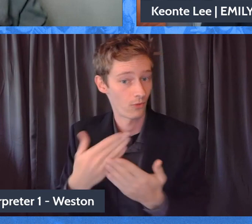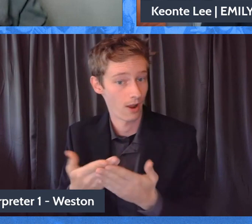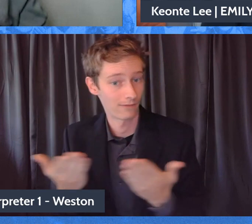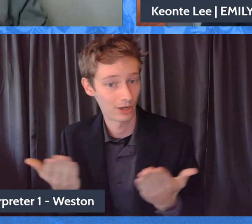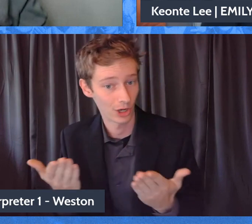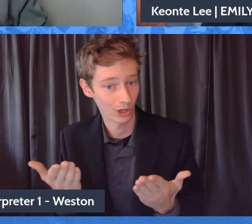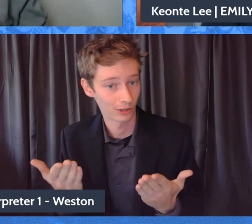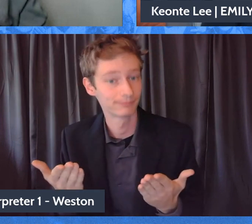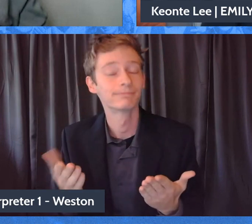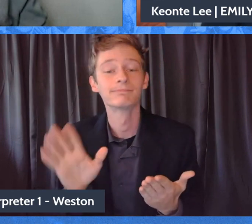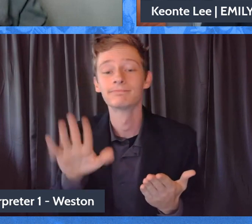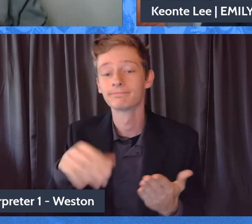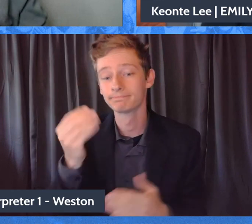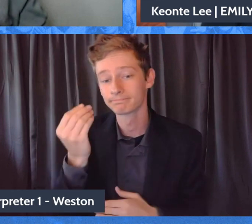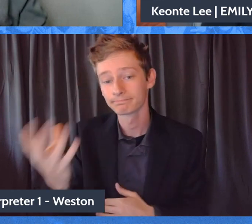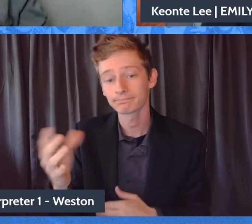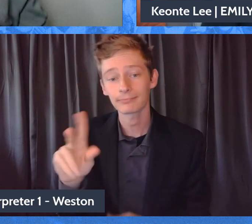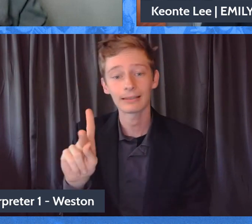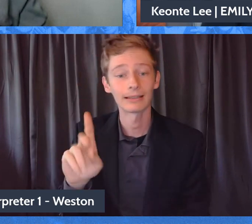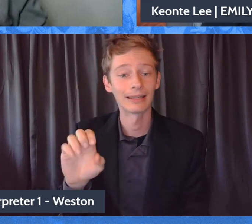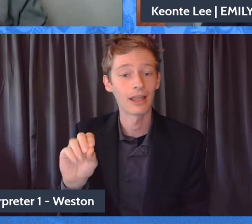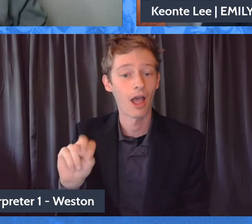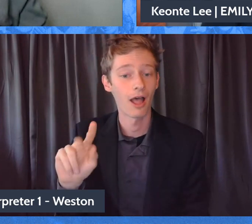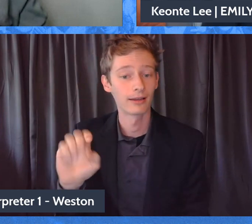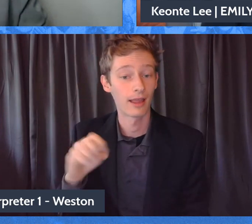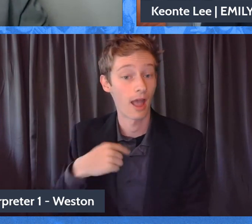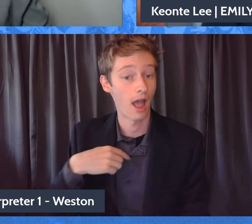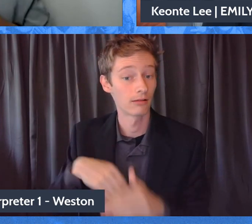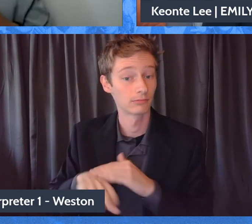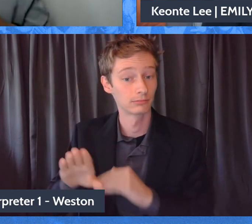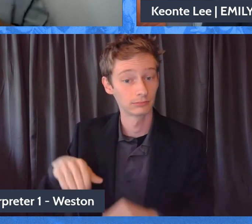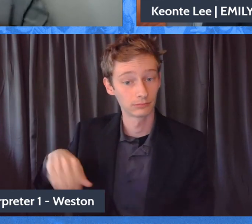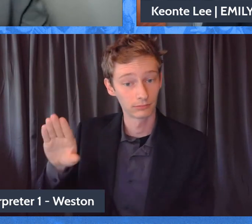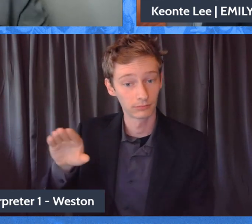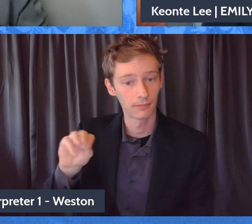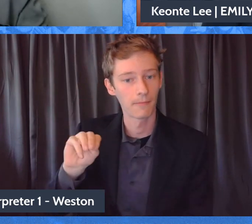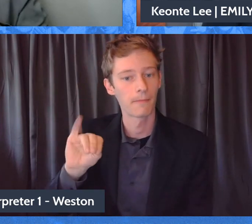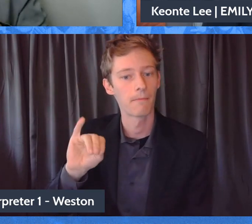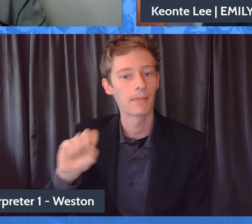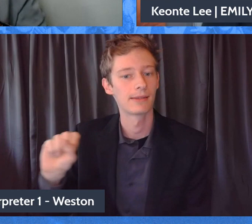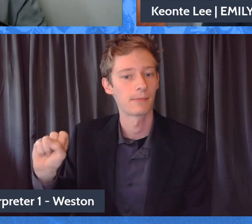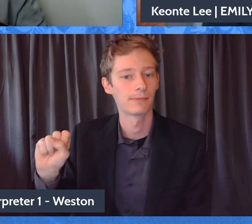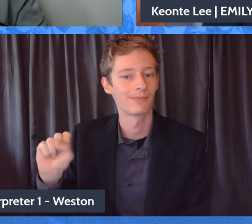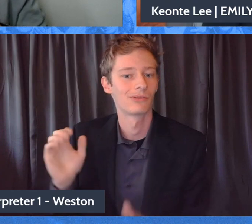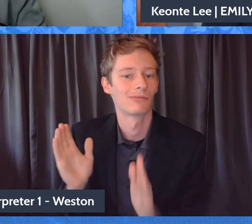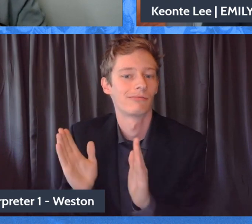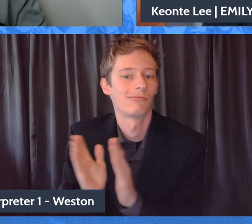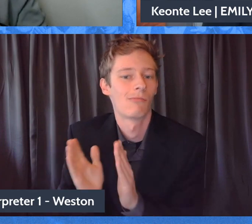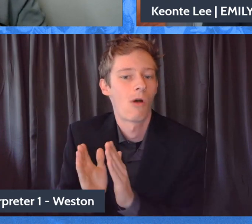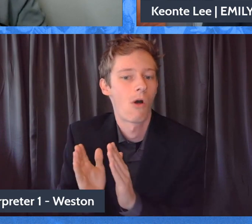Keonte, I grew up in Mississippi, in a small sown, one Spotlight town in Mississippi,